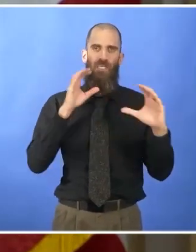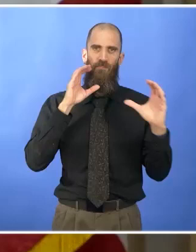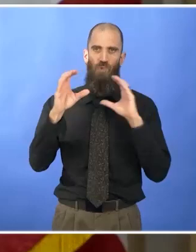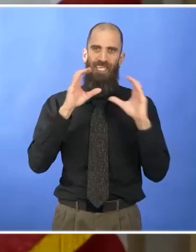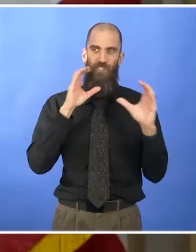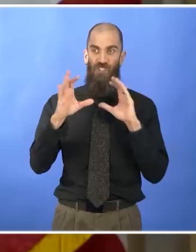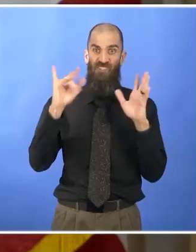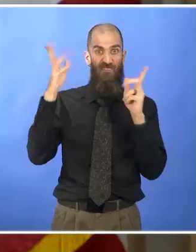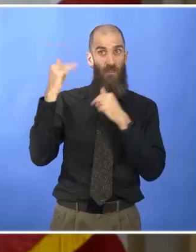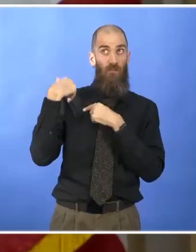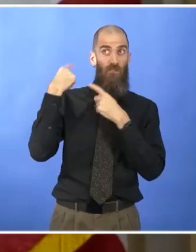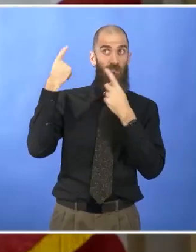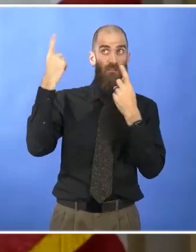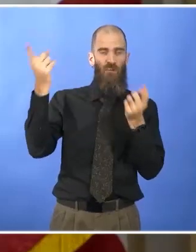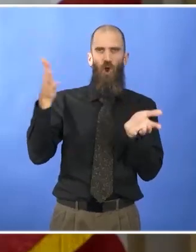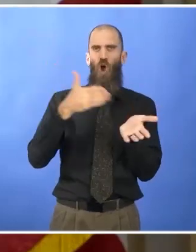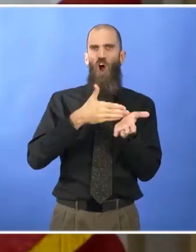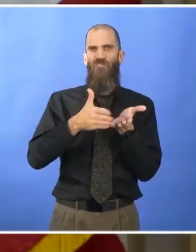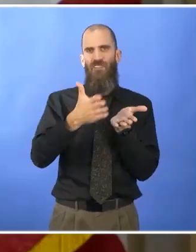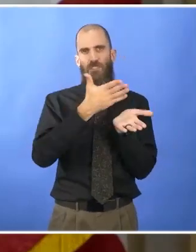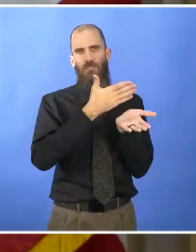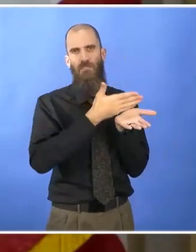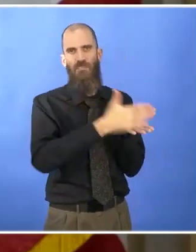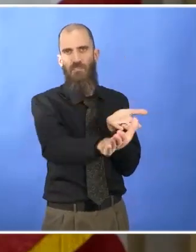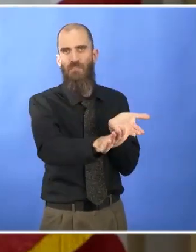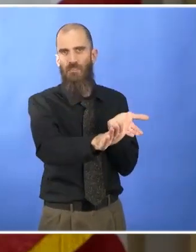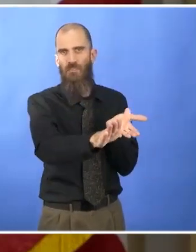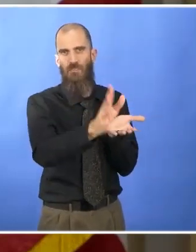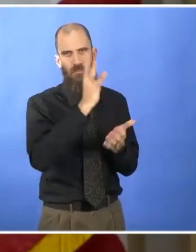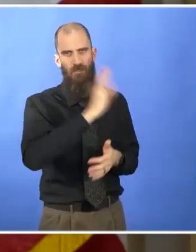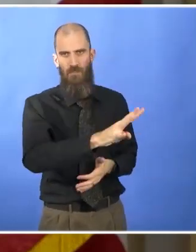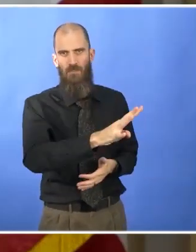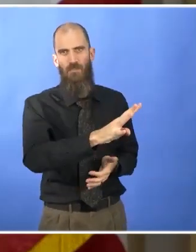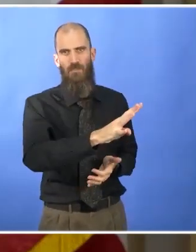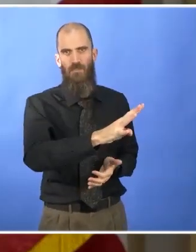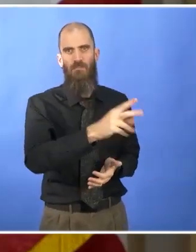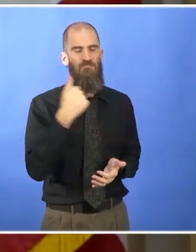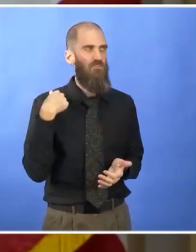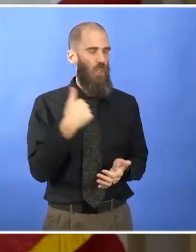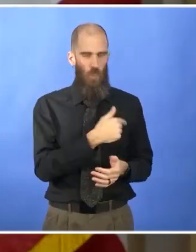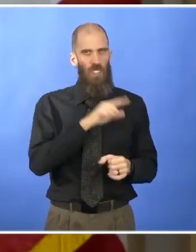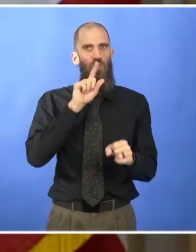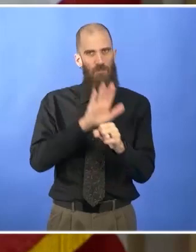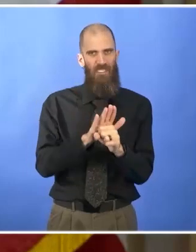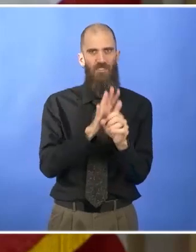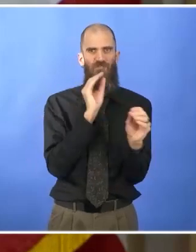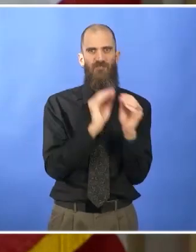WE ARE COMMITTED TO FIXING IT. WE ARE ALSO COMMITTED TO ENSURING THE EFFORT TO ENSURE CALLING RATES ARE AFFORDABLE